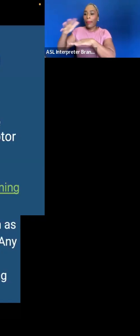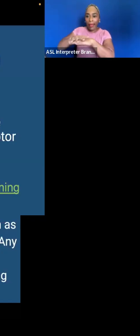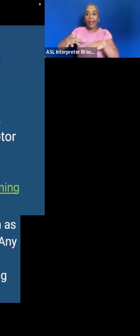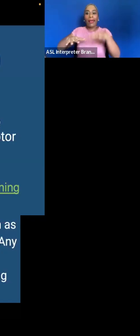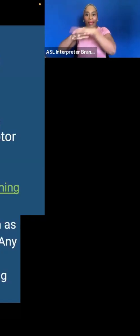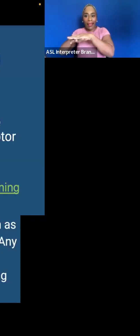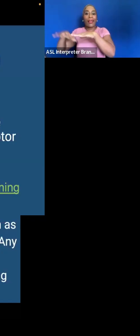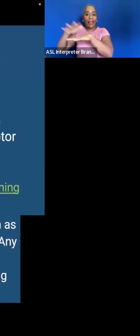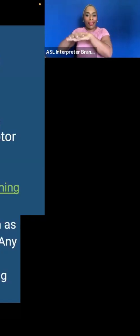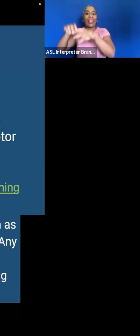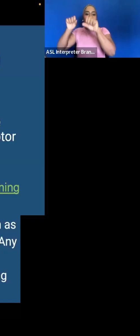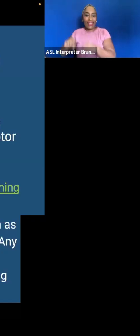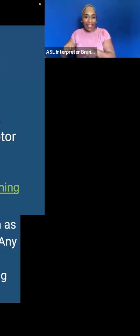And the first one is sensory impairments.